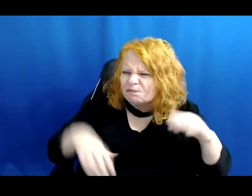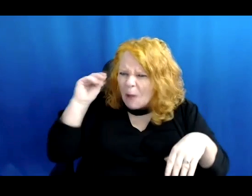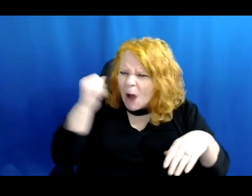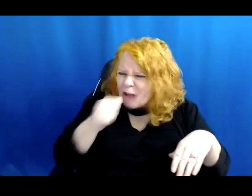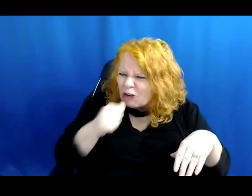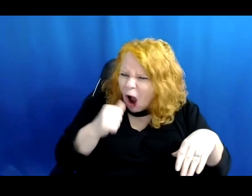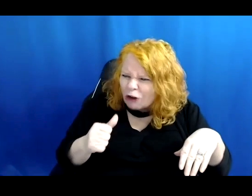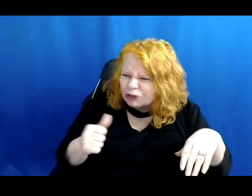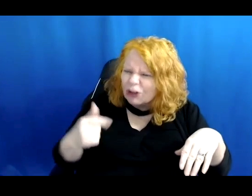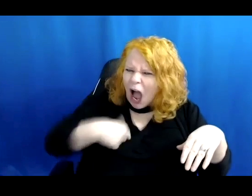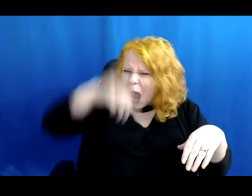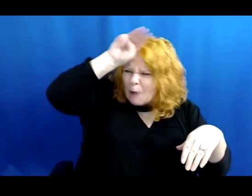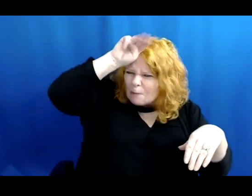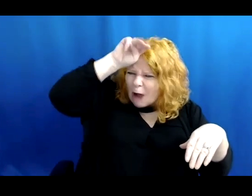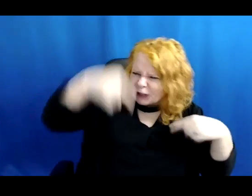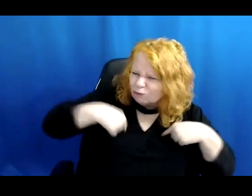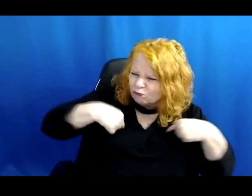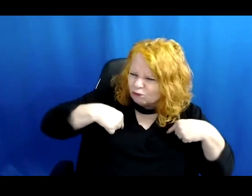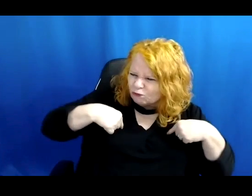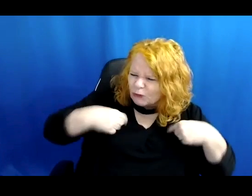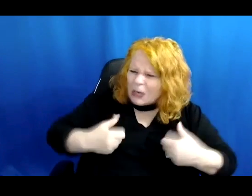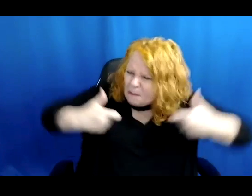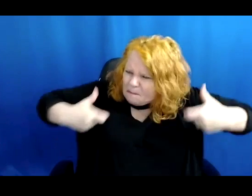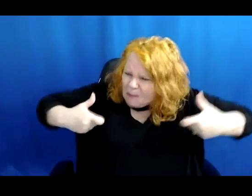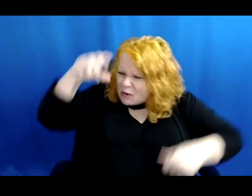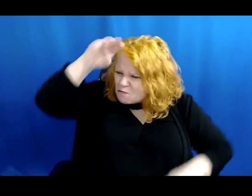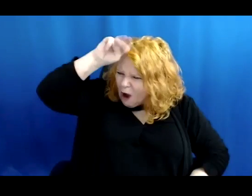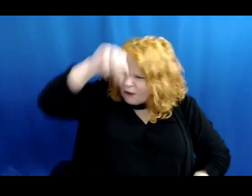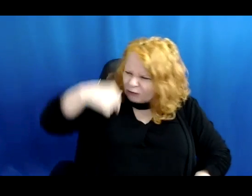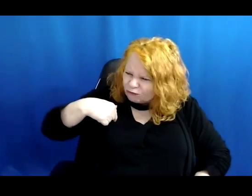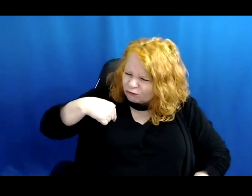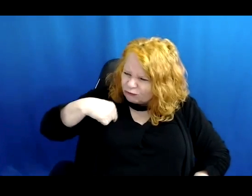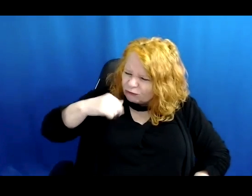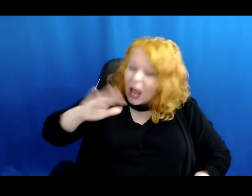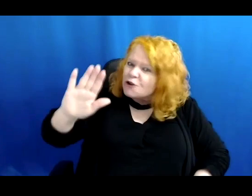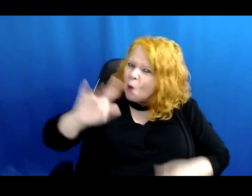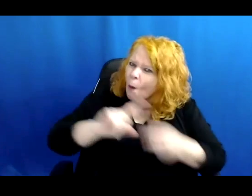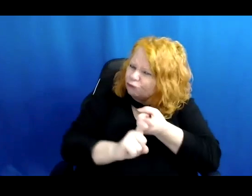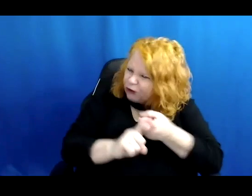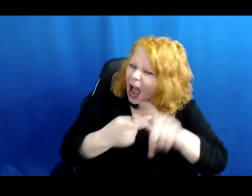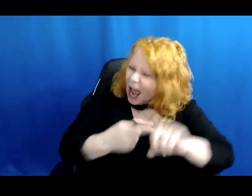I am Marvin. I am Big Marvin, and I am your friend.